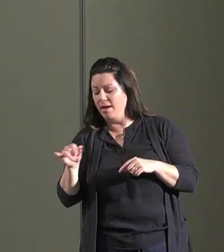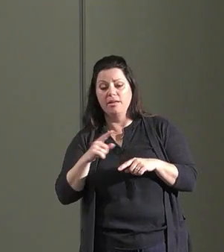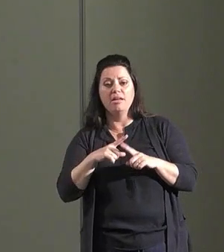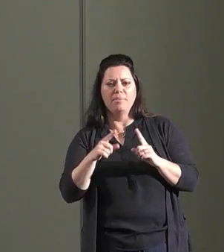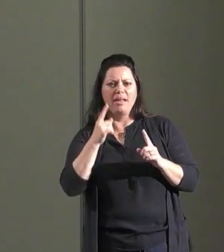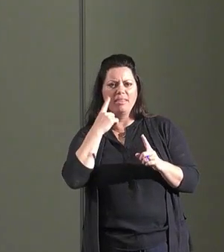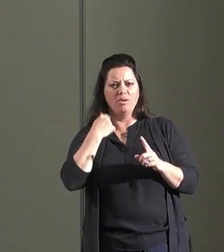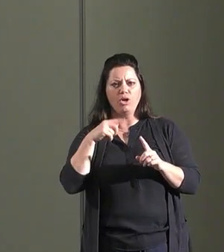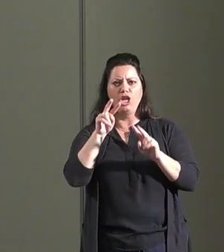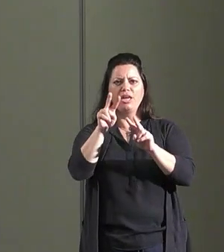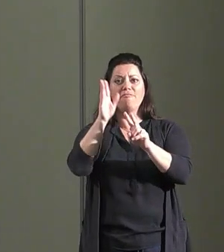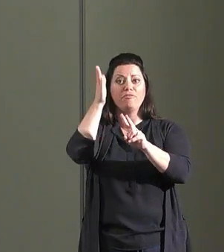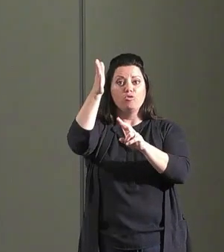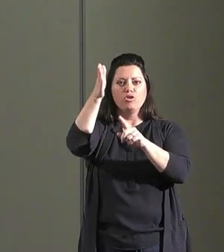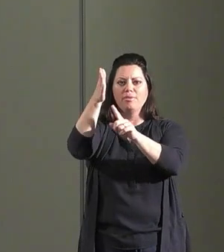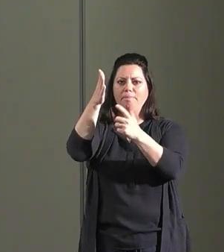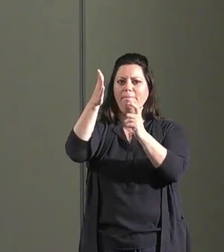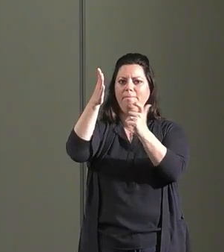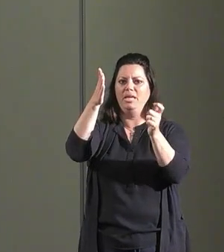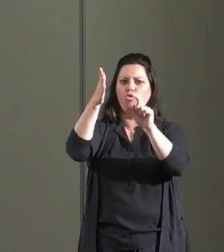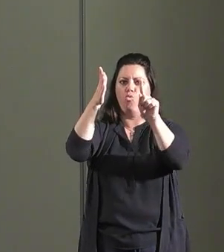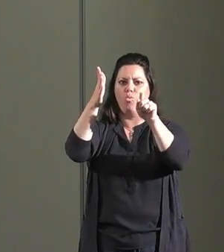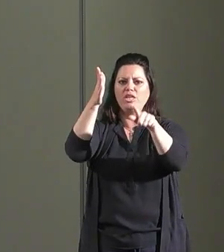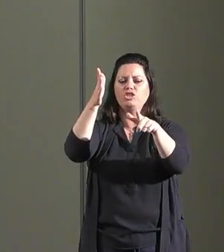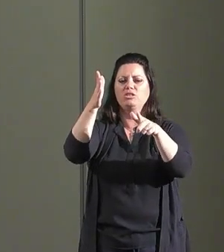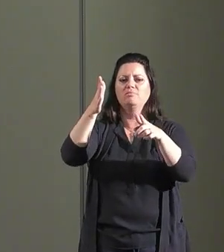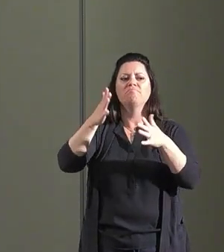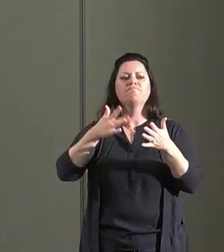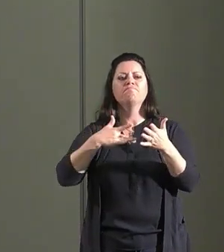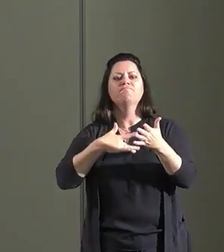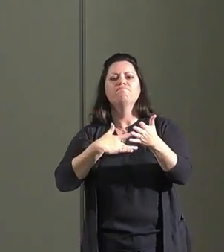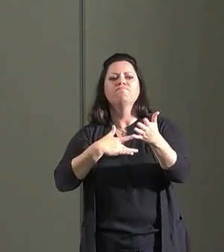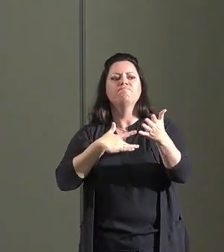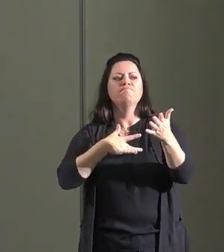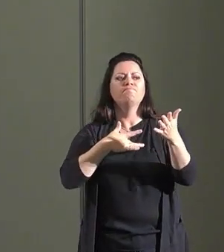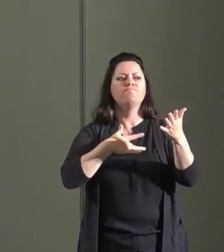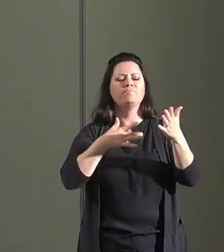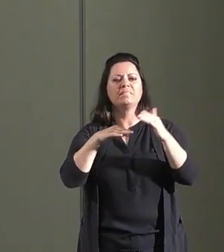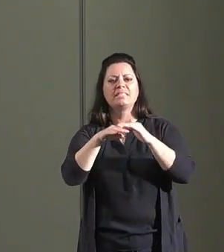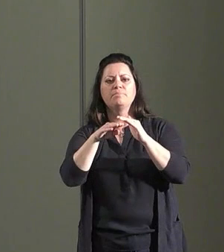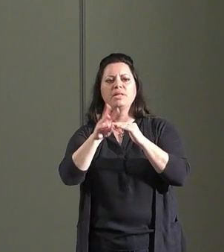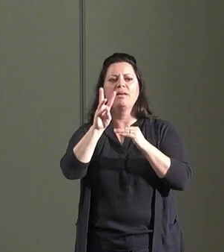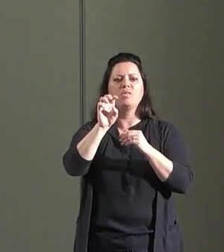one big question we ask about sentiment and accessibility of the web and how they feel